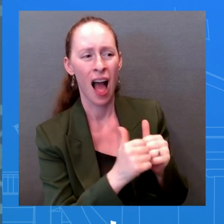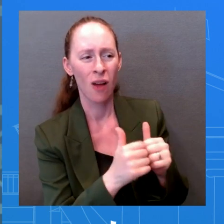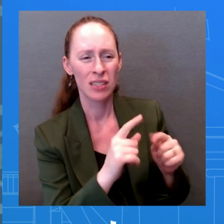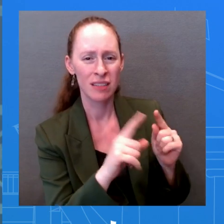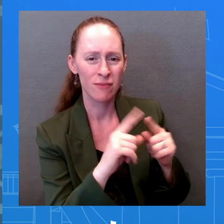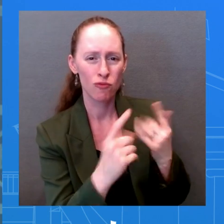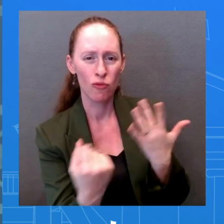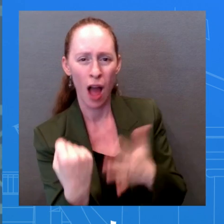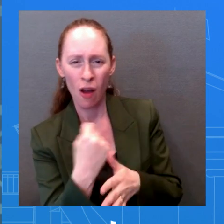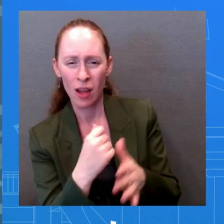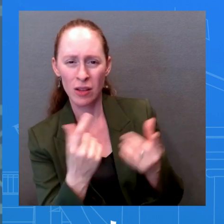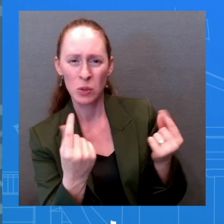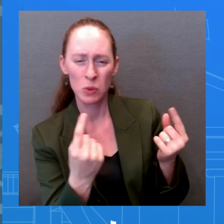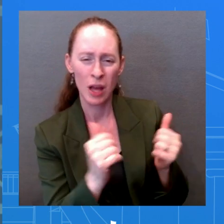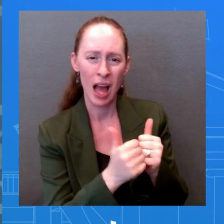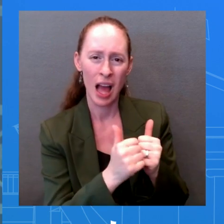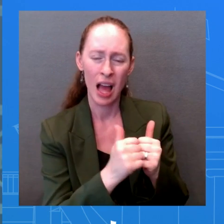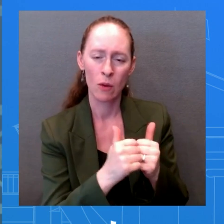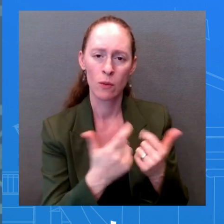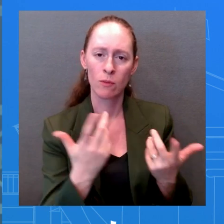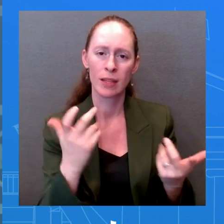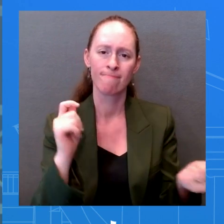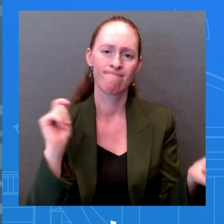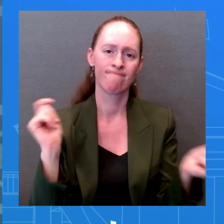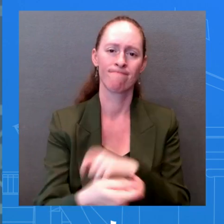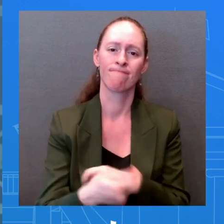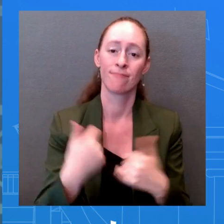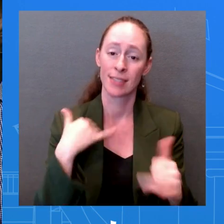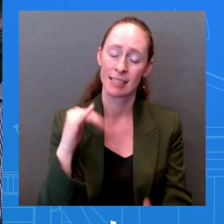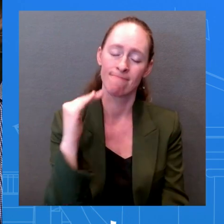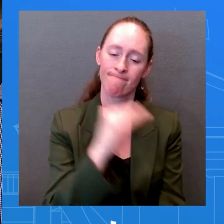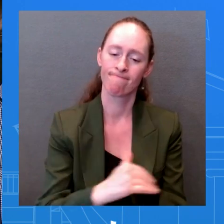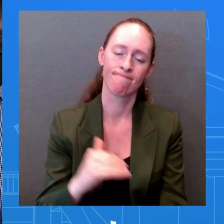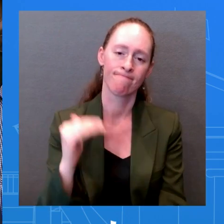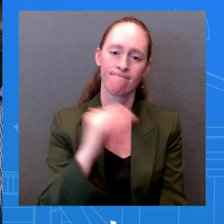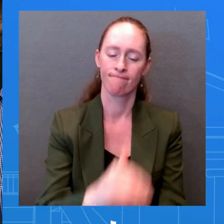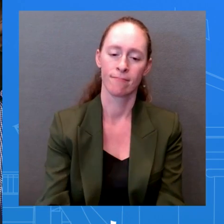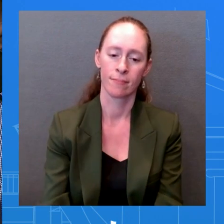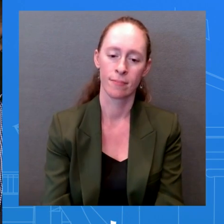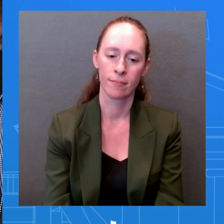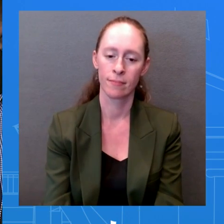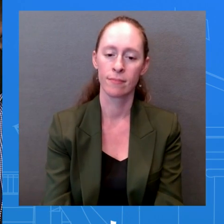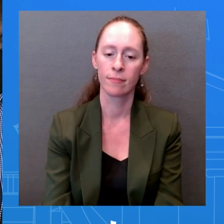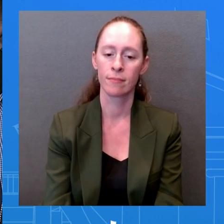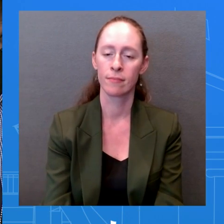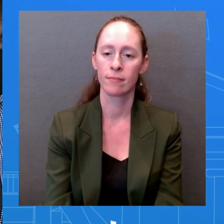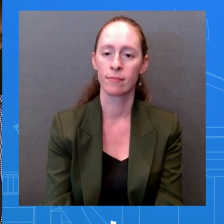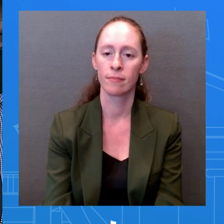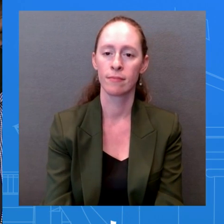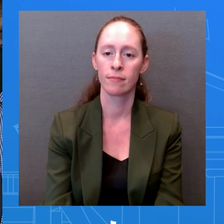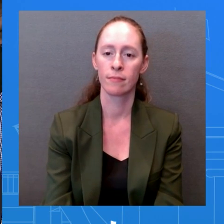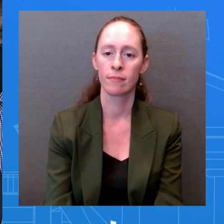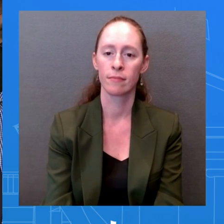again, urge Congress to get that bill to his desk. The Press: And another question. Reuters is reporting that, you know,